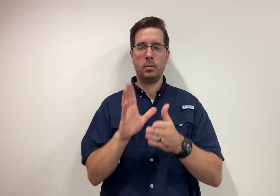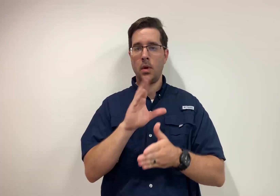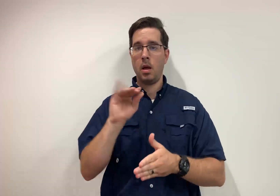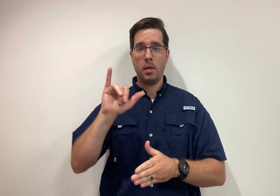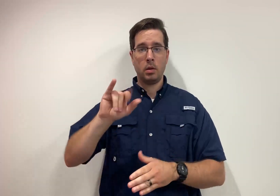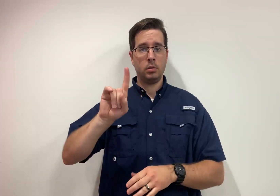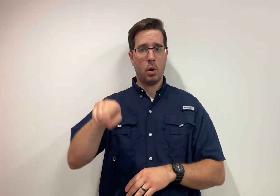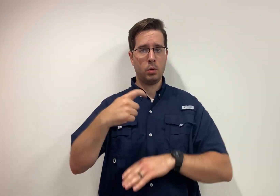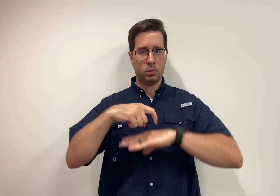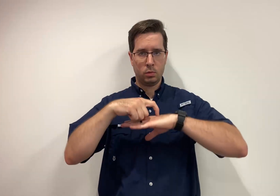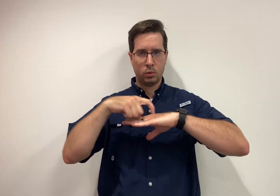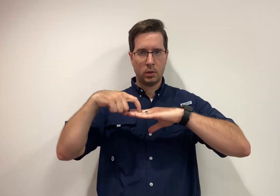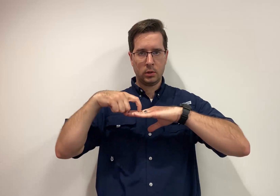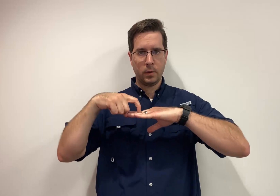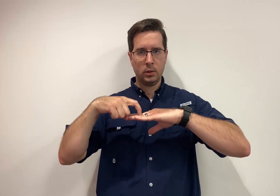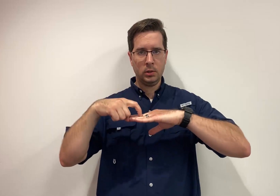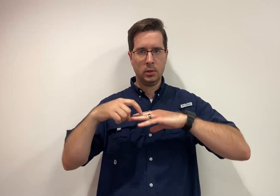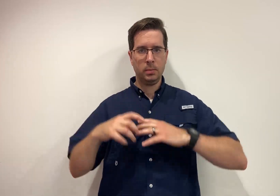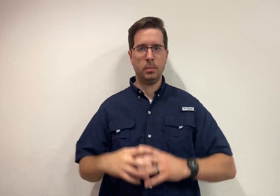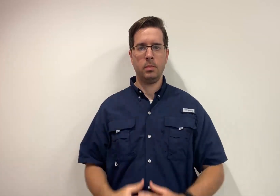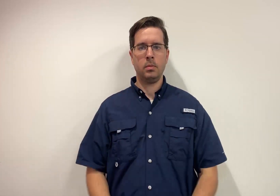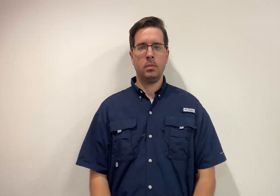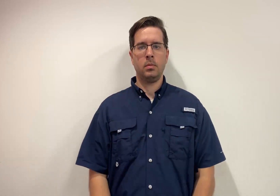And that’s only scratching the surface.